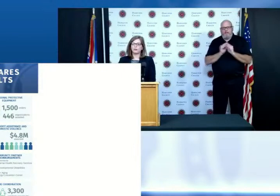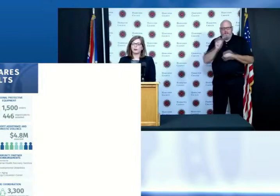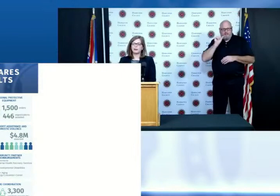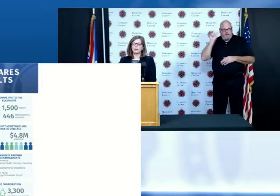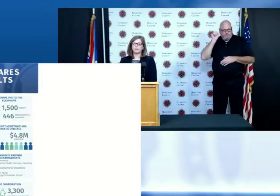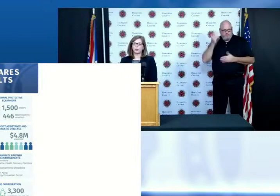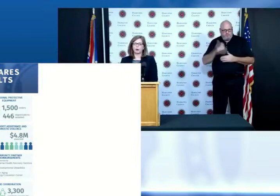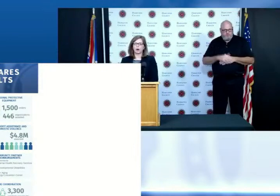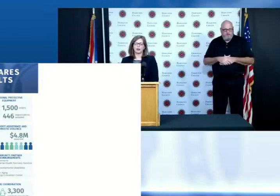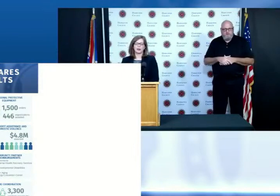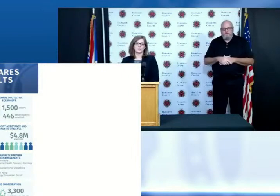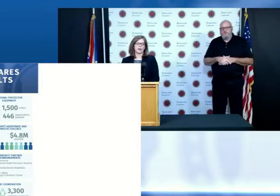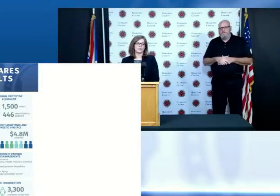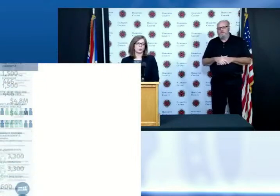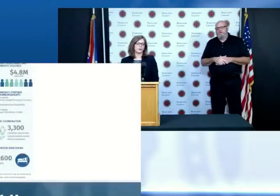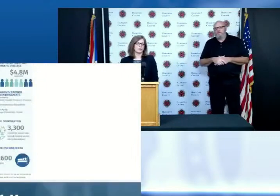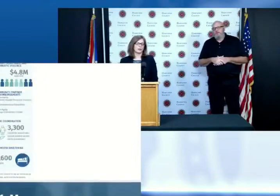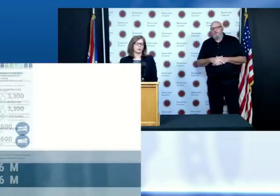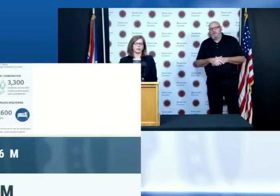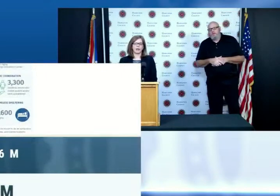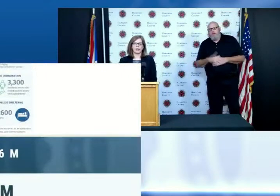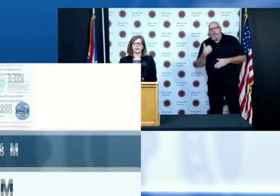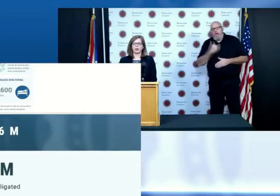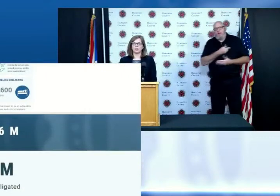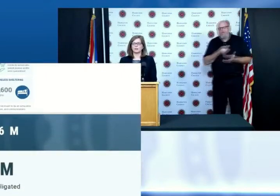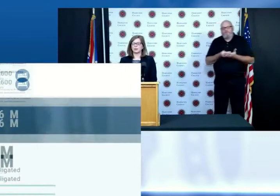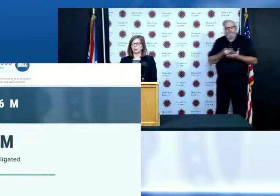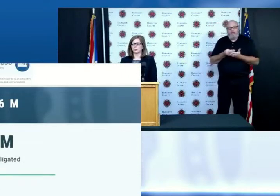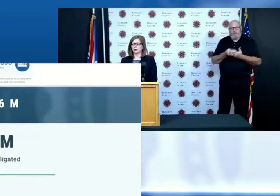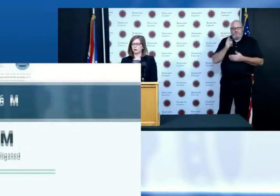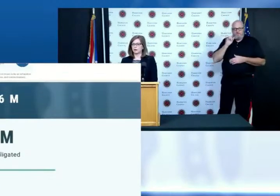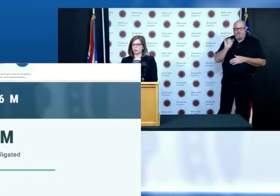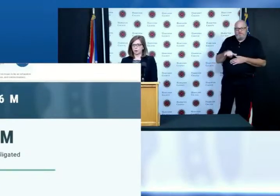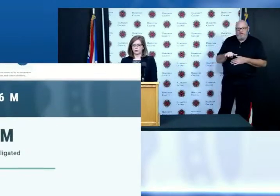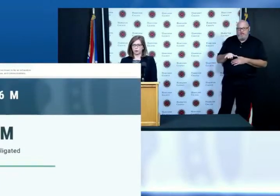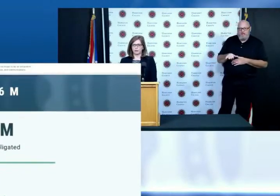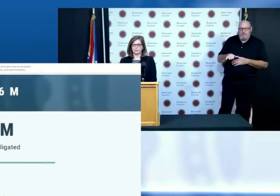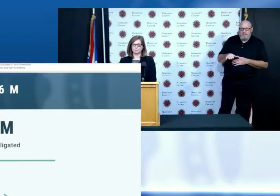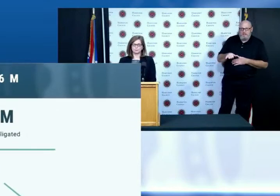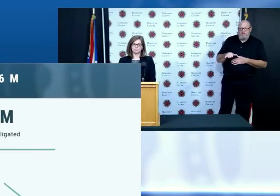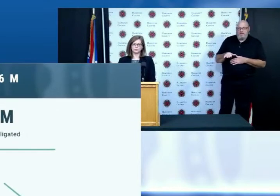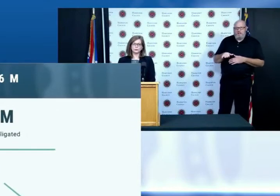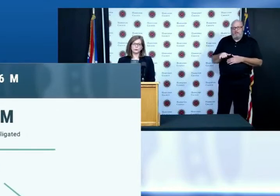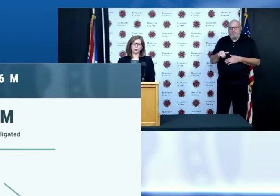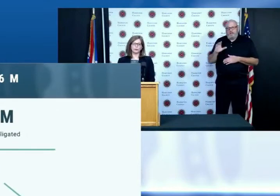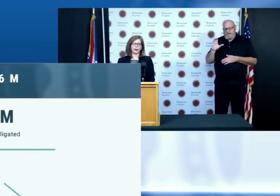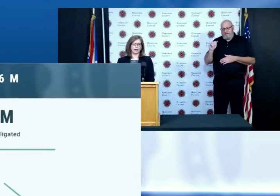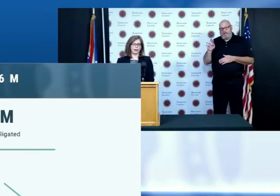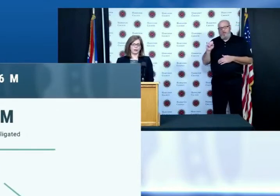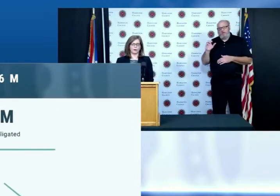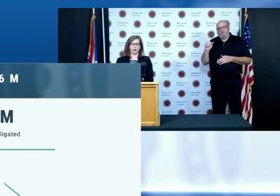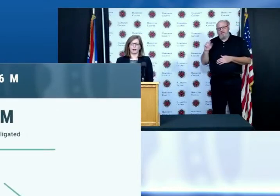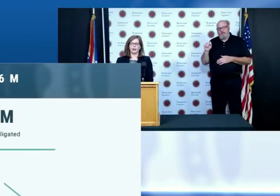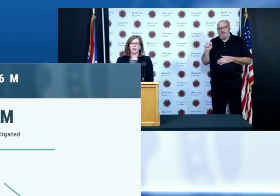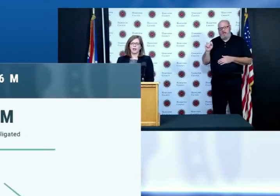funding for our CARES Act was scheduled to end on December 30th of 2020 we're very thankful and